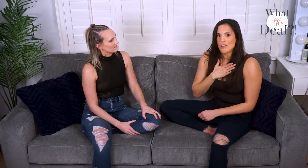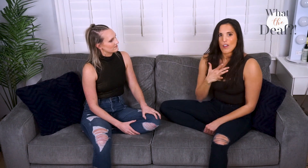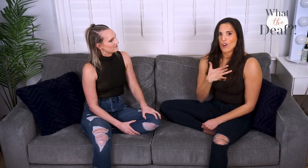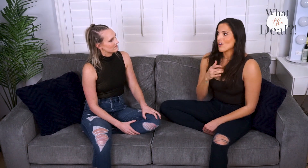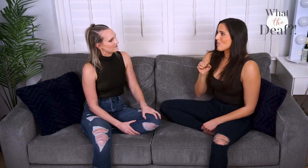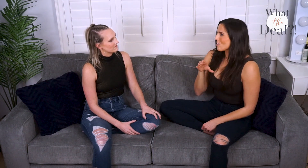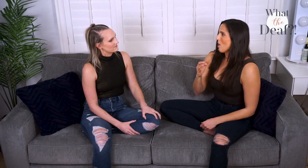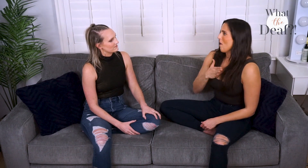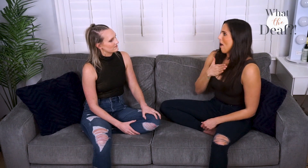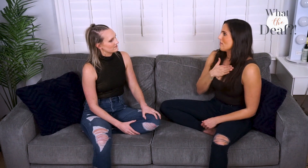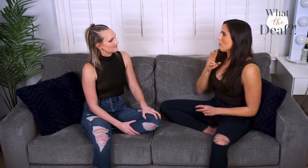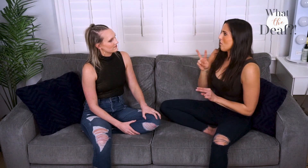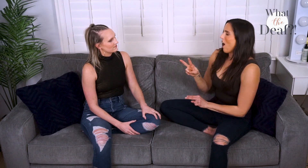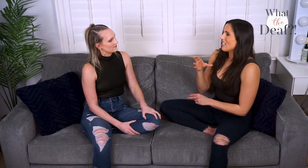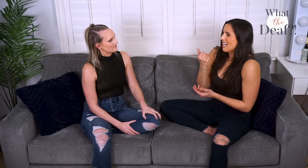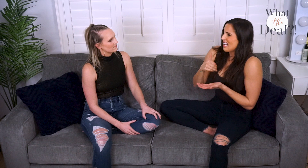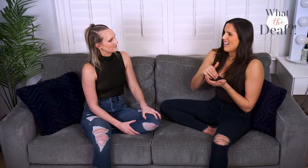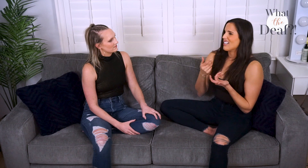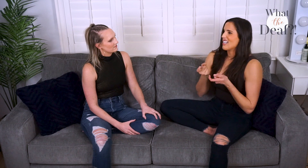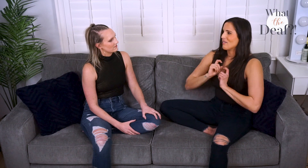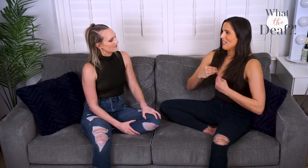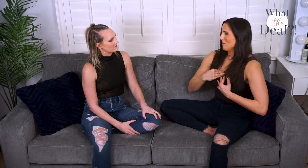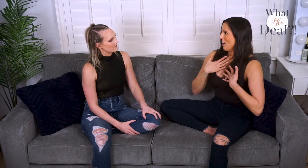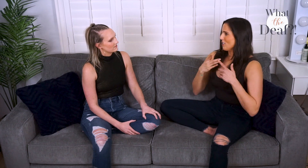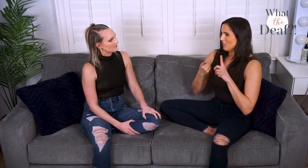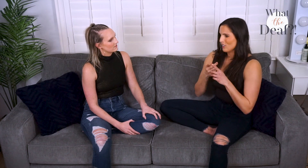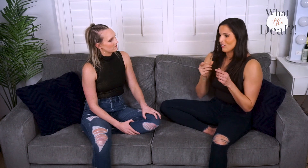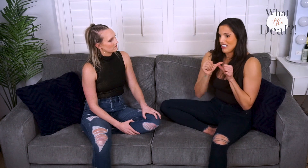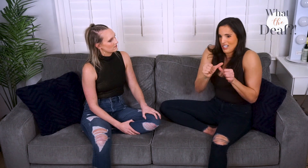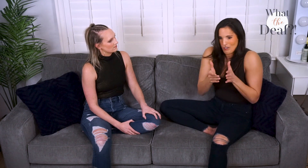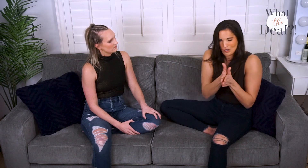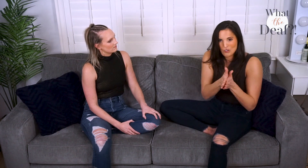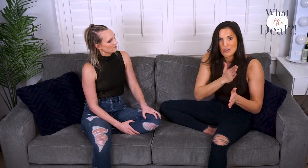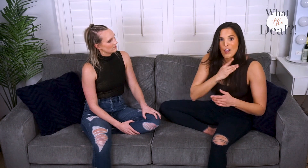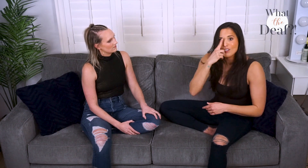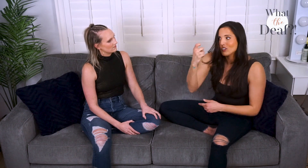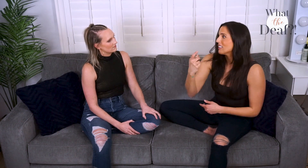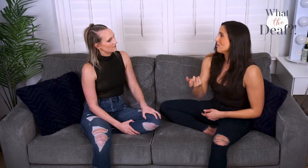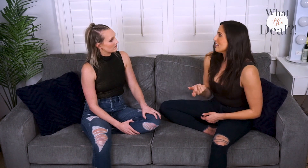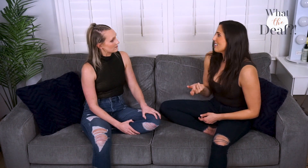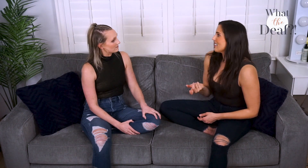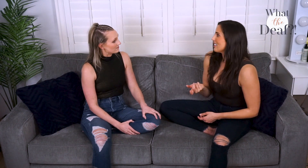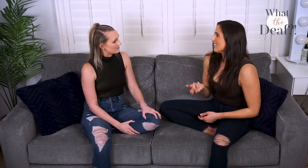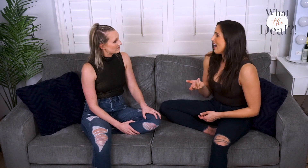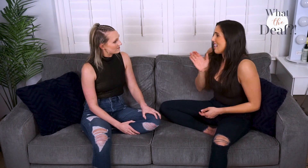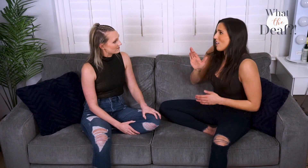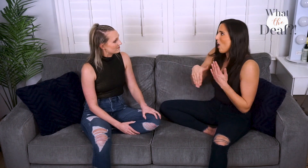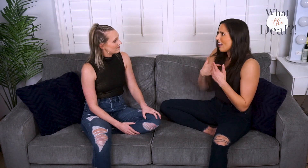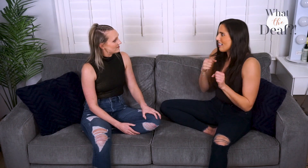makes my heart so happy to watch, and it inspires me to continue pursuing my dreams.